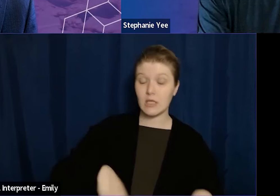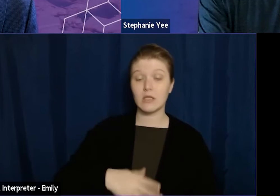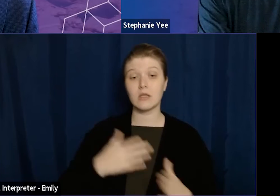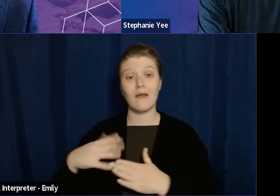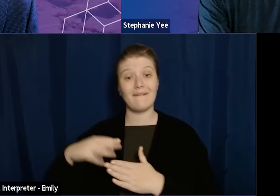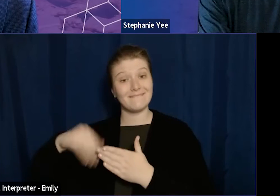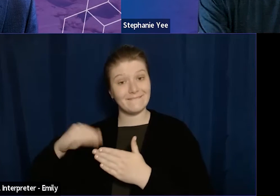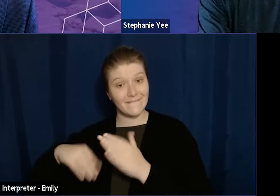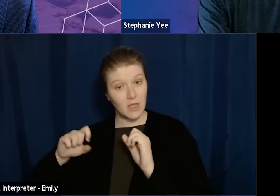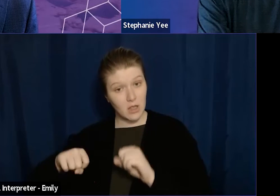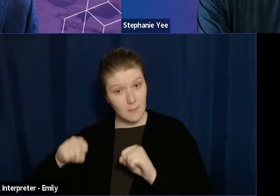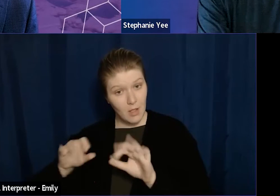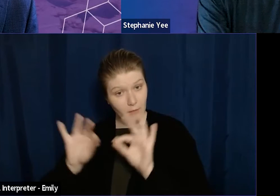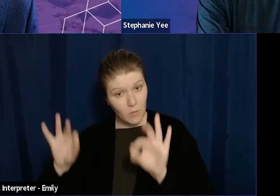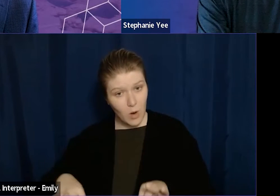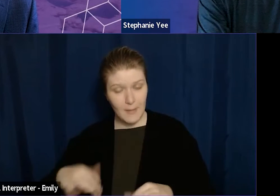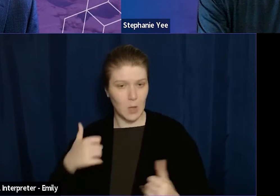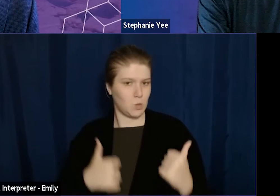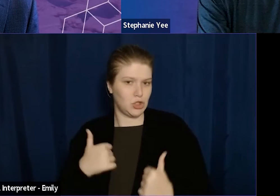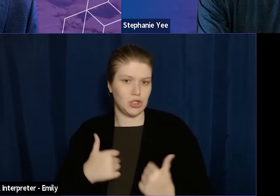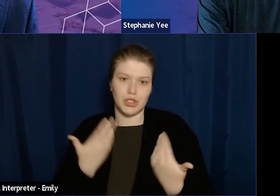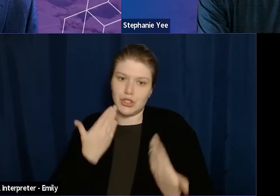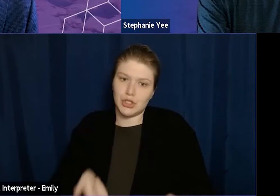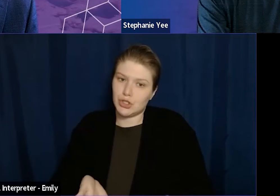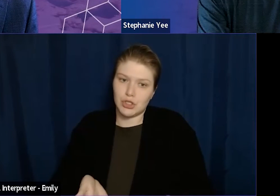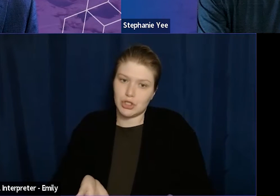Again, if you have questions, you may submit them.